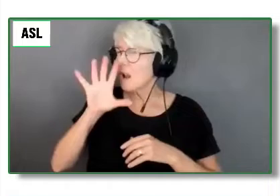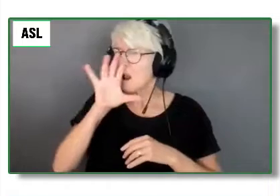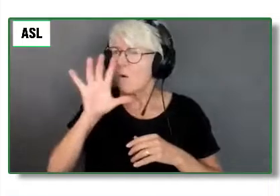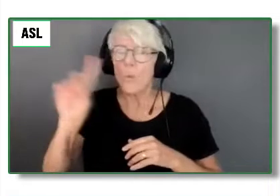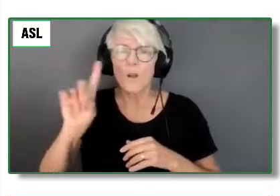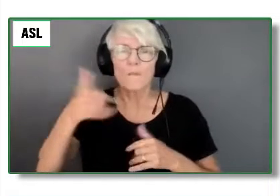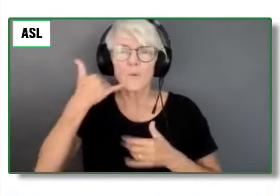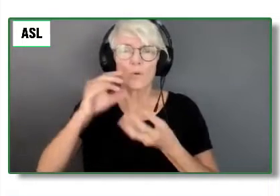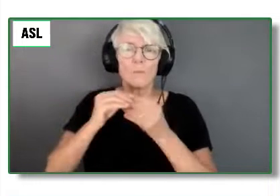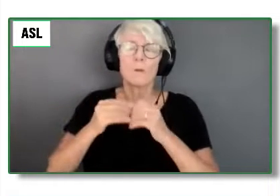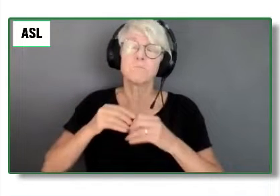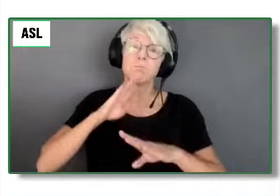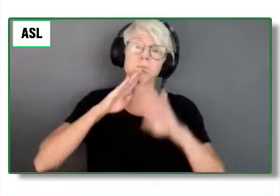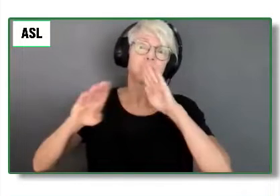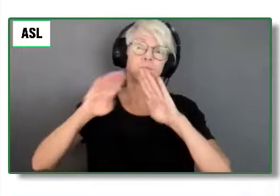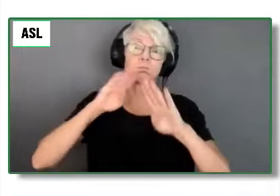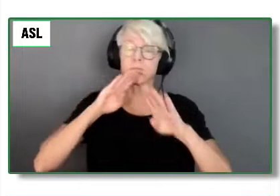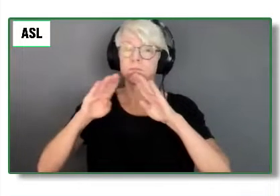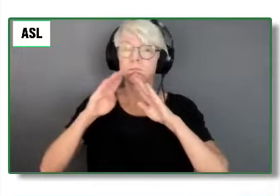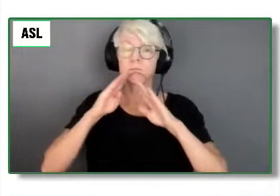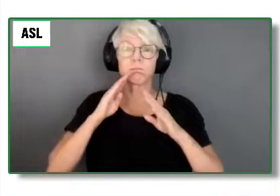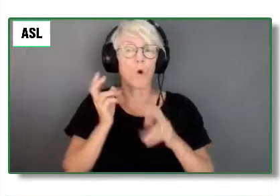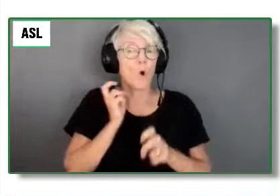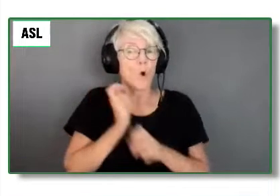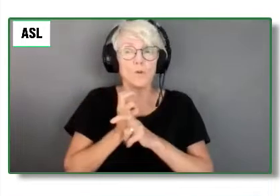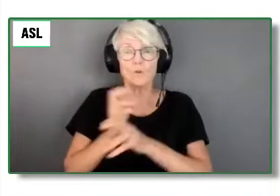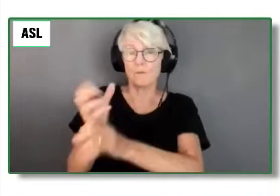To find out what we might encounter even on